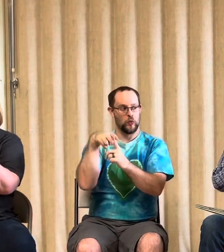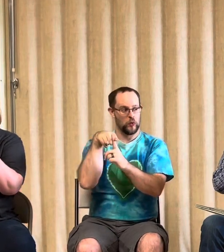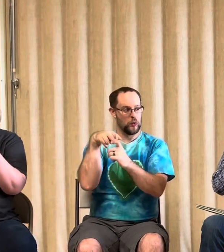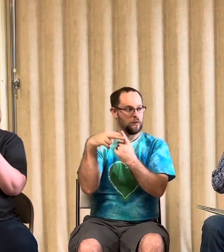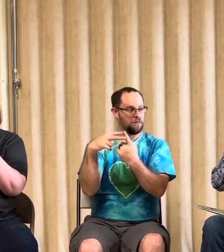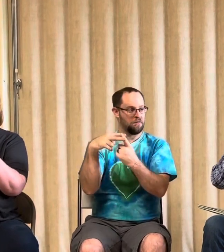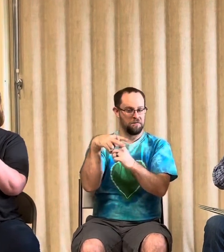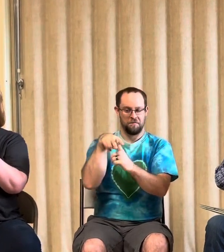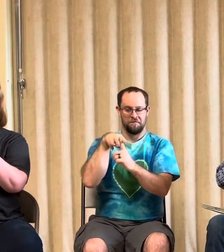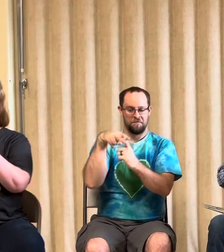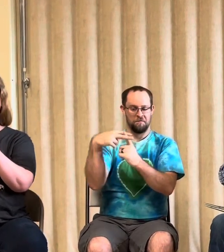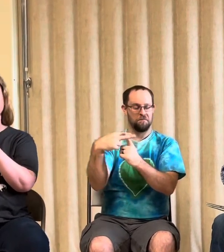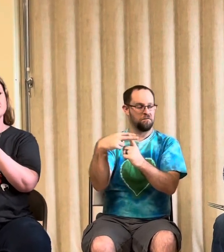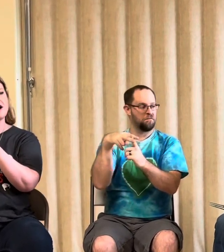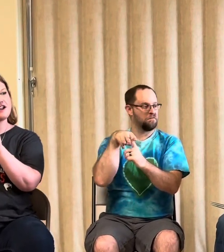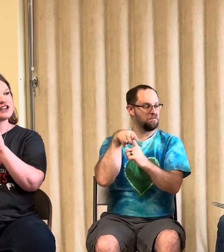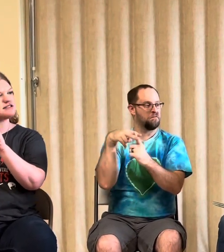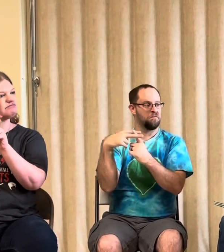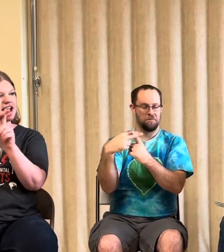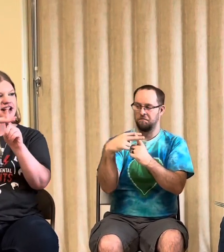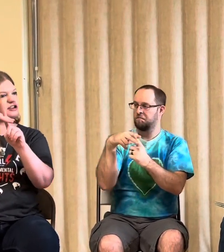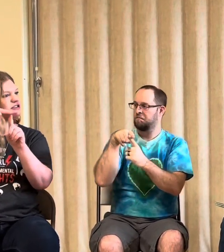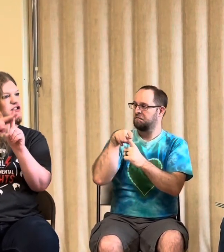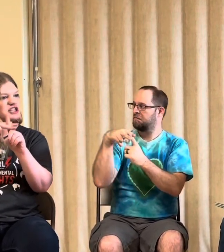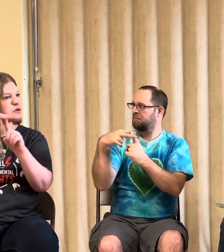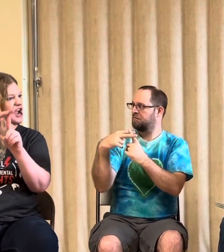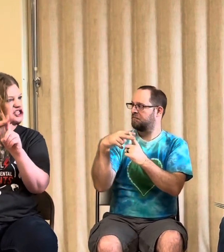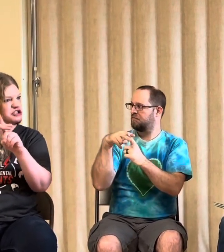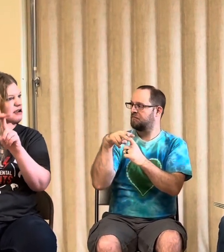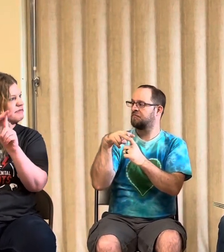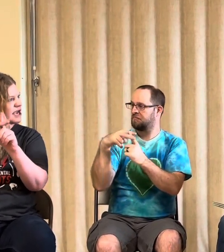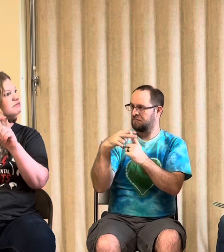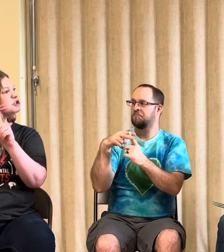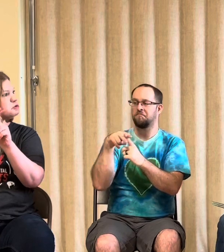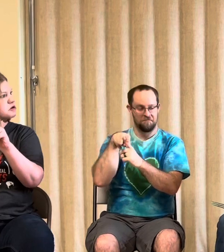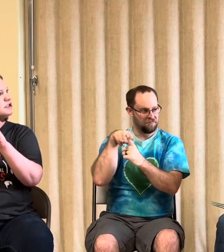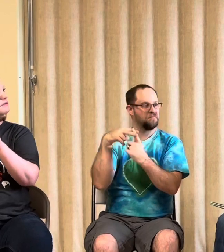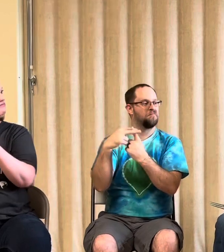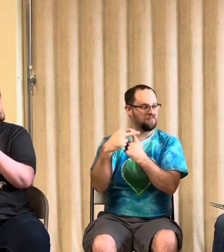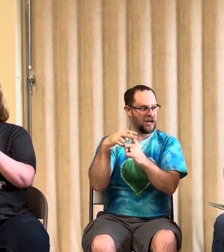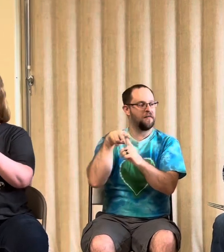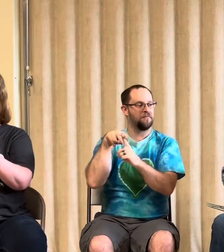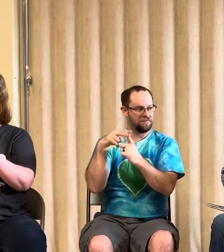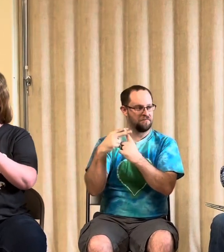with the two fingers. And then, like you're using the wrench or something. CALI: Okay, cool. "Tools."